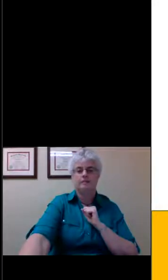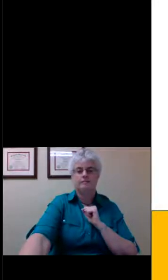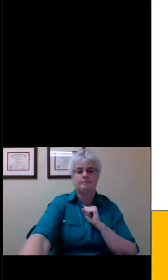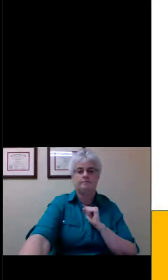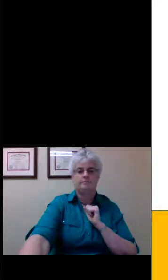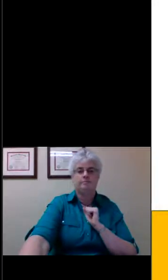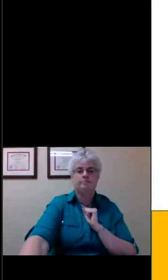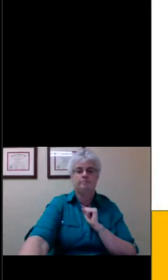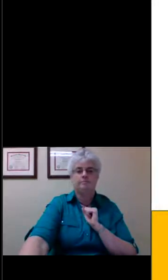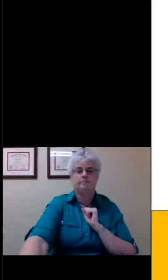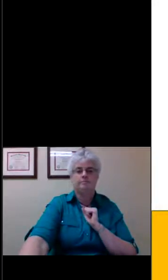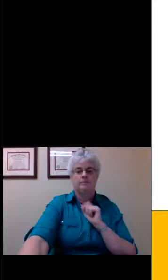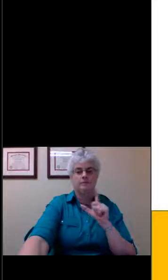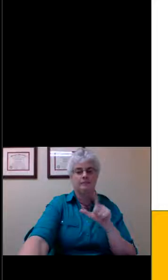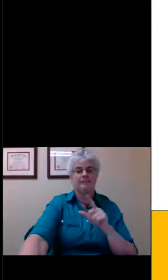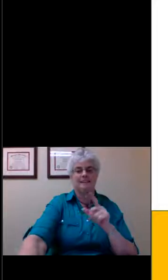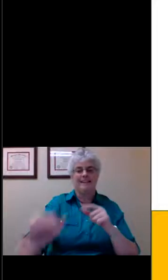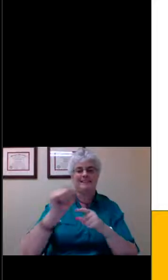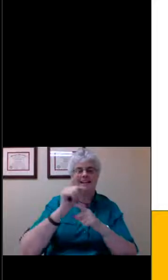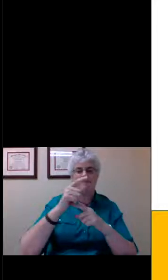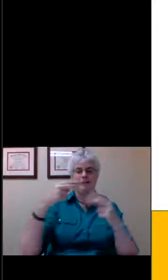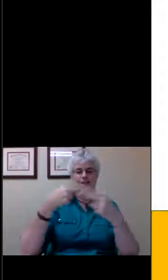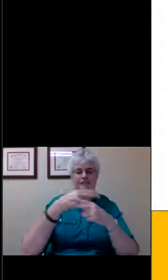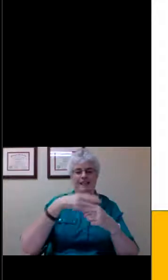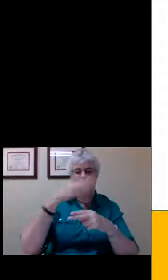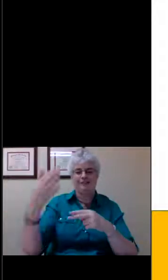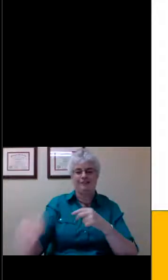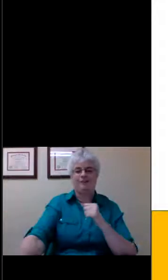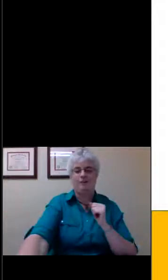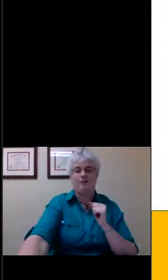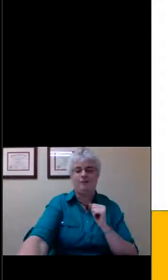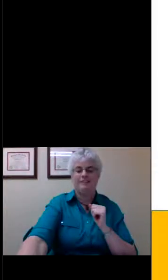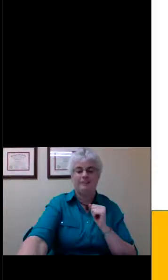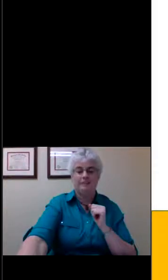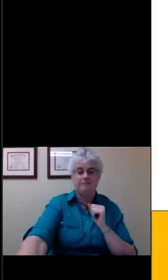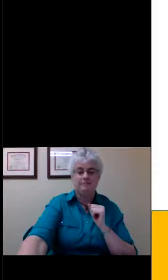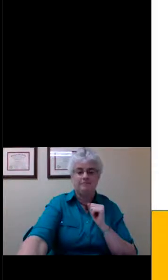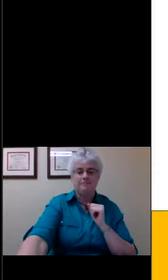Let's see. It takes a minute for the slide to advance.